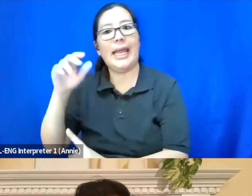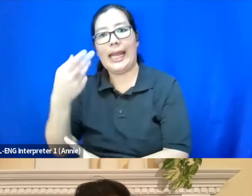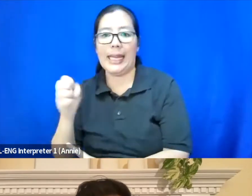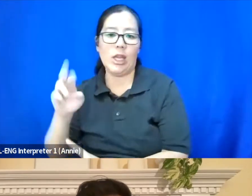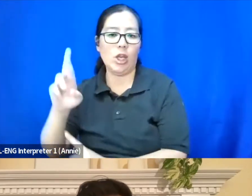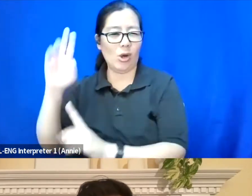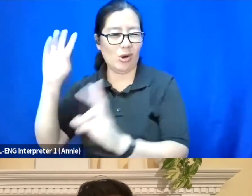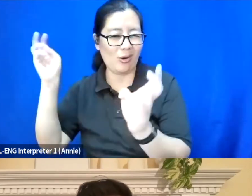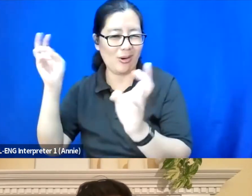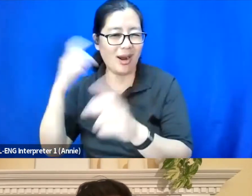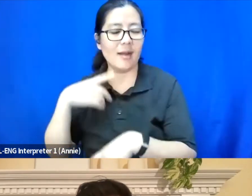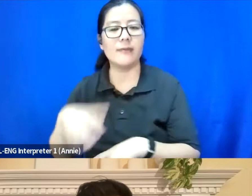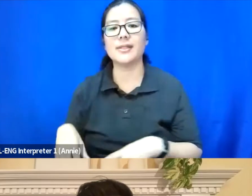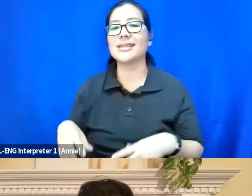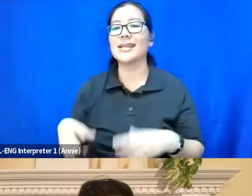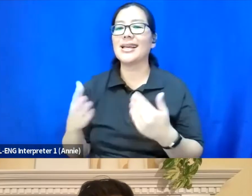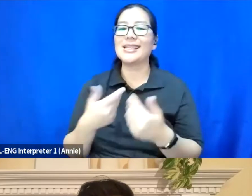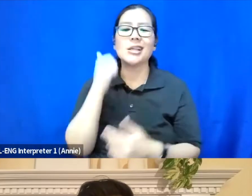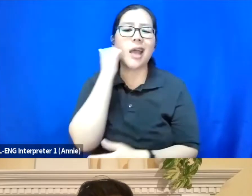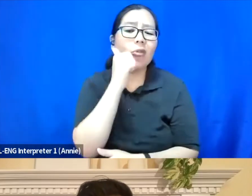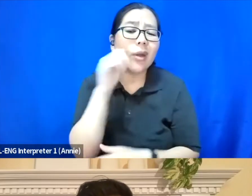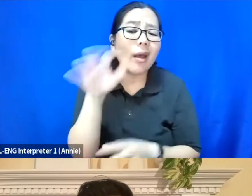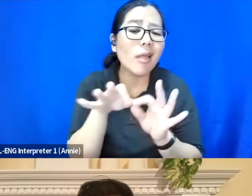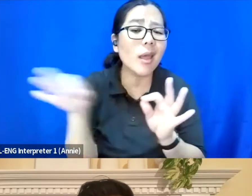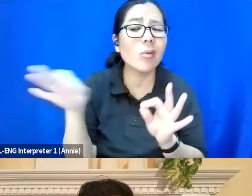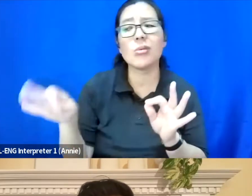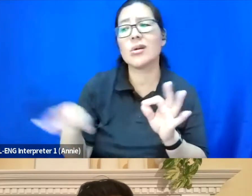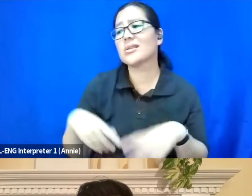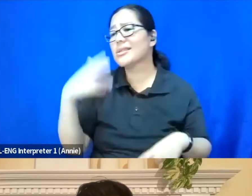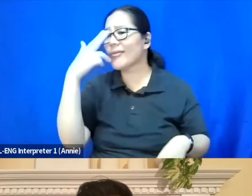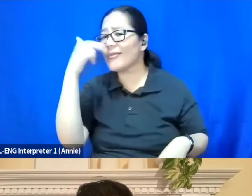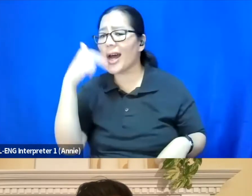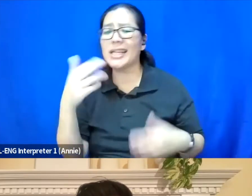It wouldn't have that MFA writing voice when it came out.